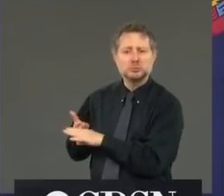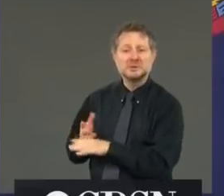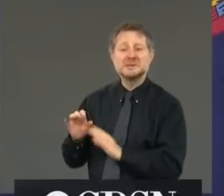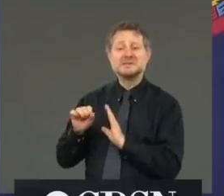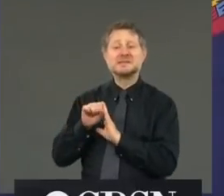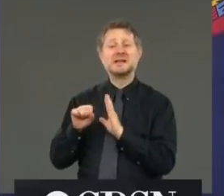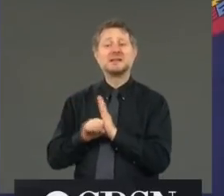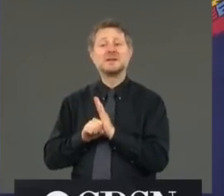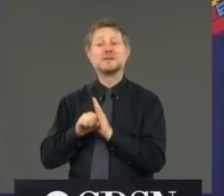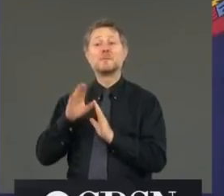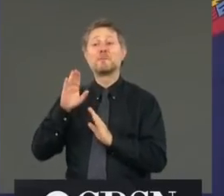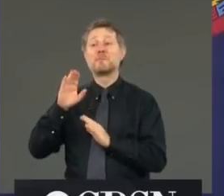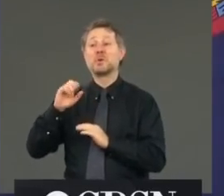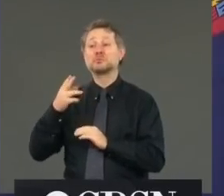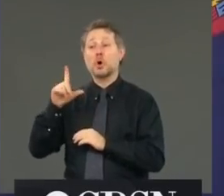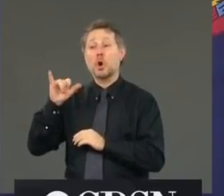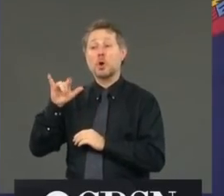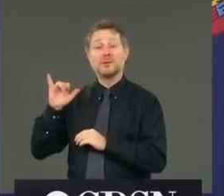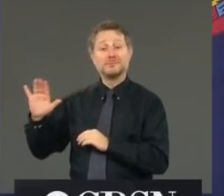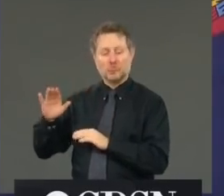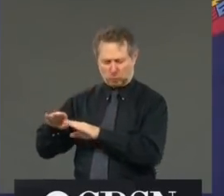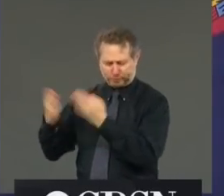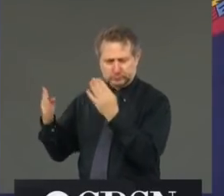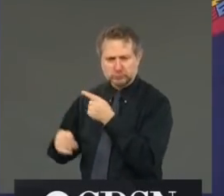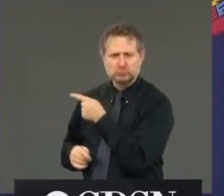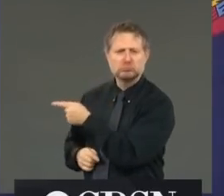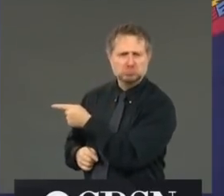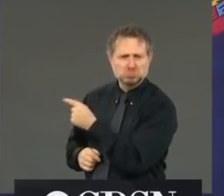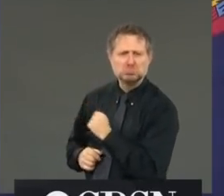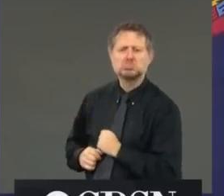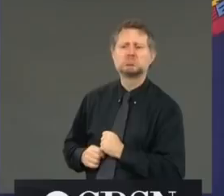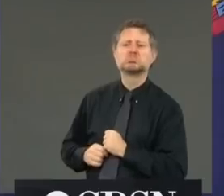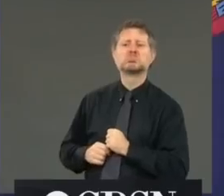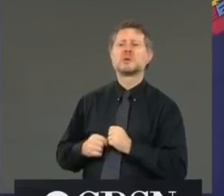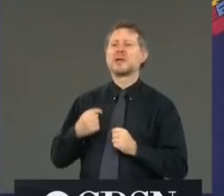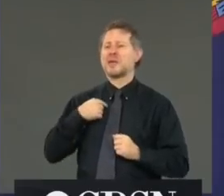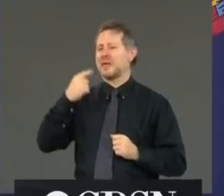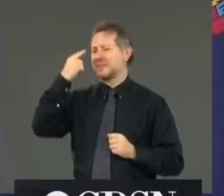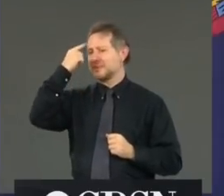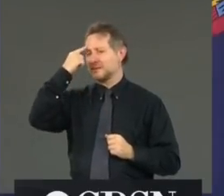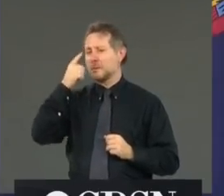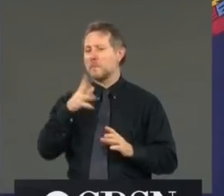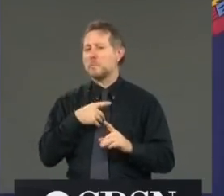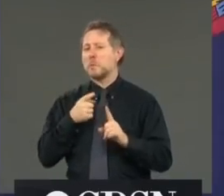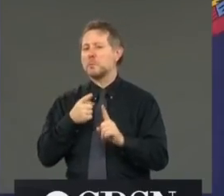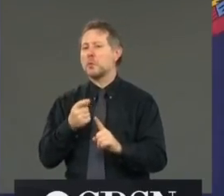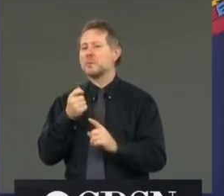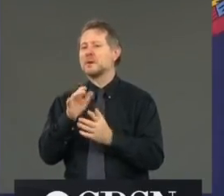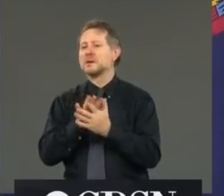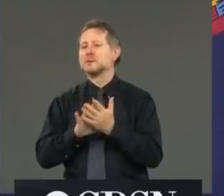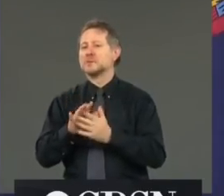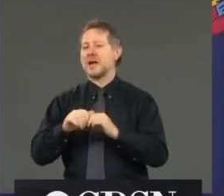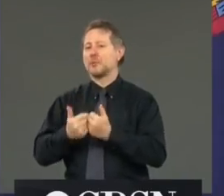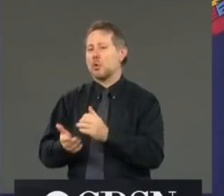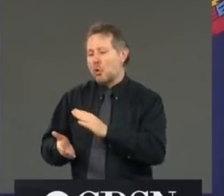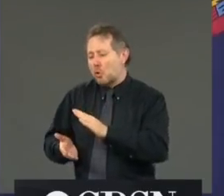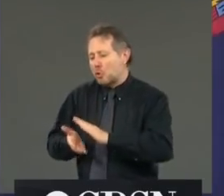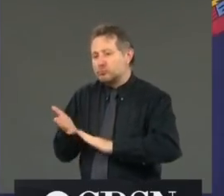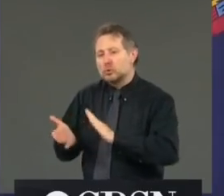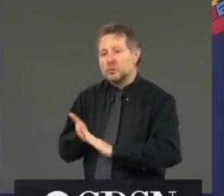THE CITY OF NEW YORK IS AT THE BEACHES ARE CLOSED. I UNDERSTAND THAT THINKING. THE BEACHES IN NASSAU ARE